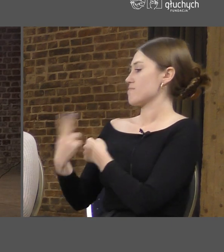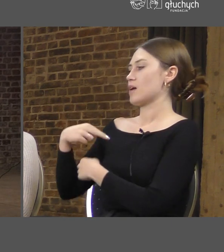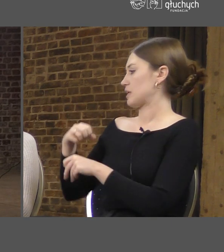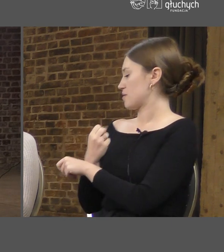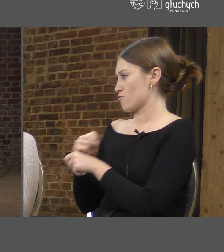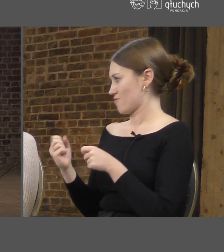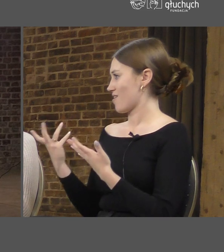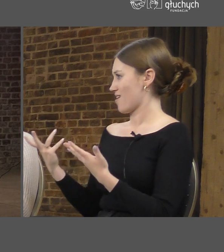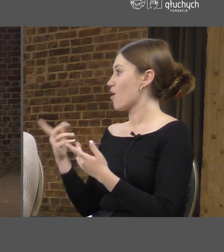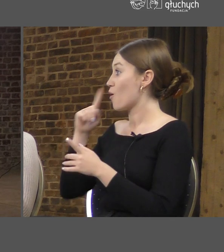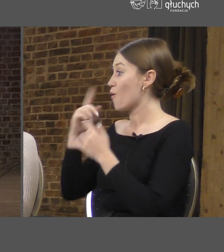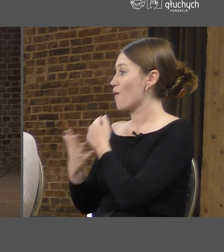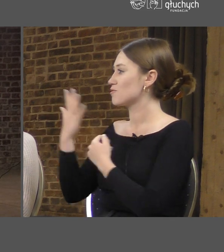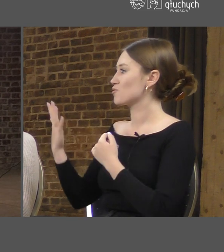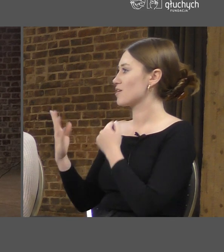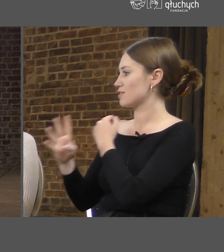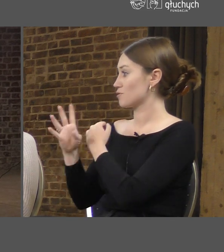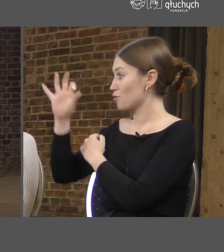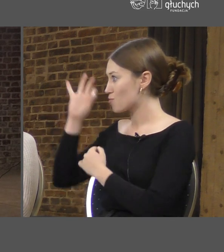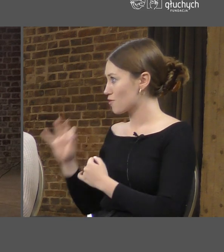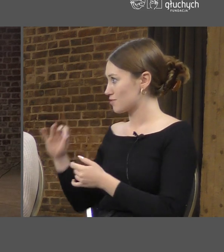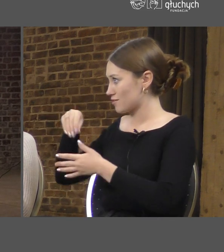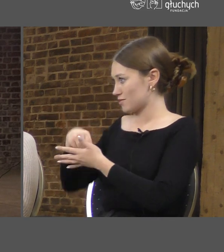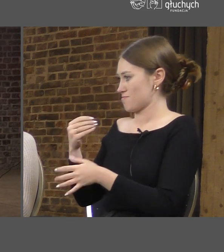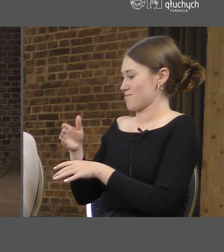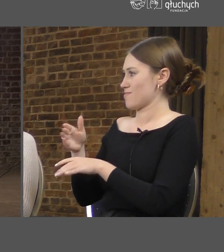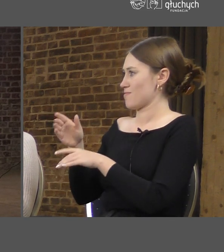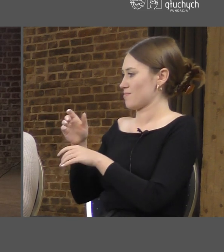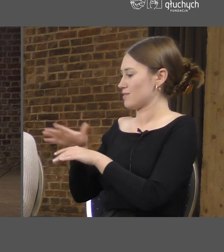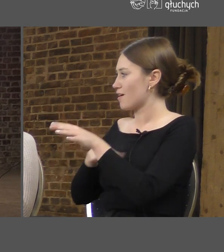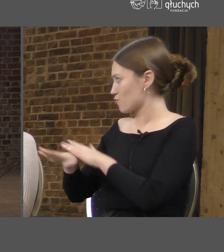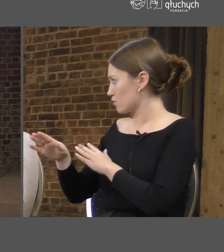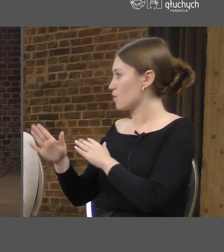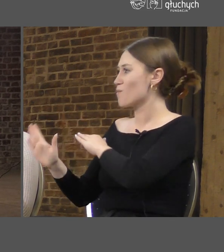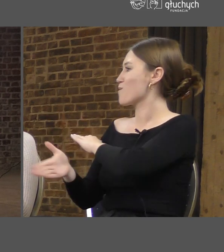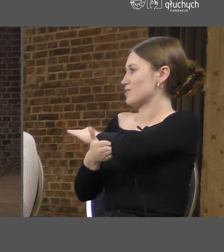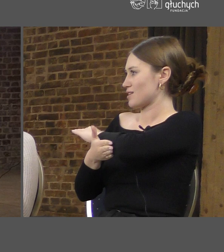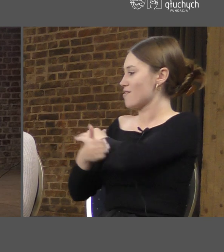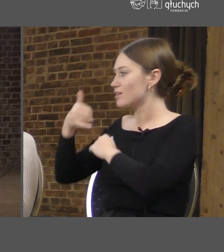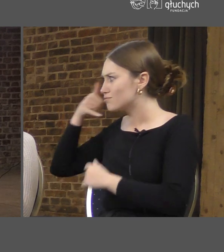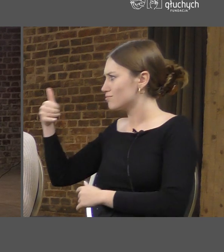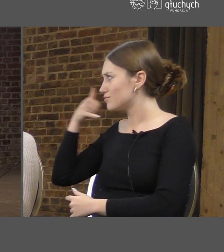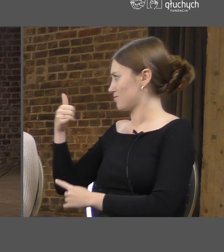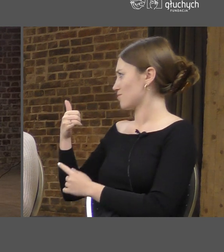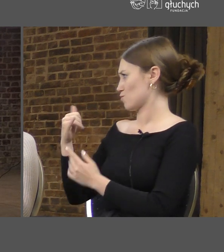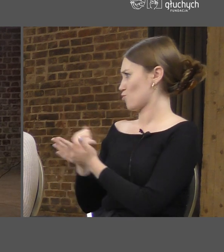It turns out that 90% of jobs is based on calling sometimes.